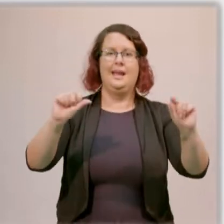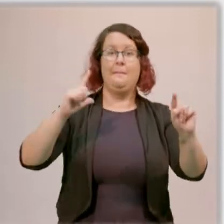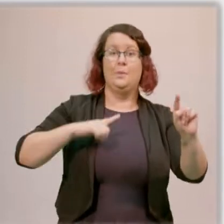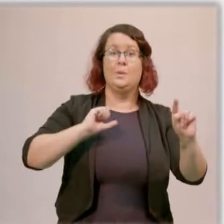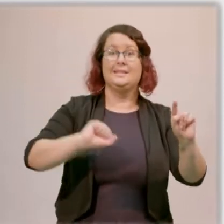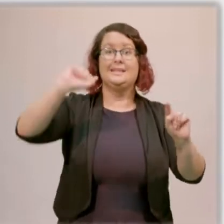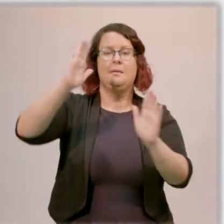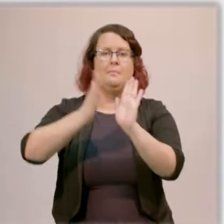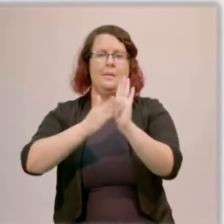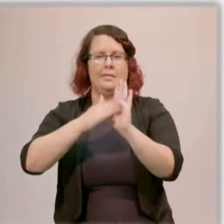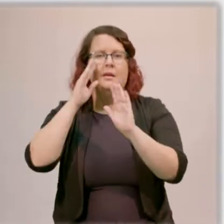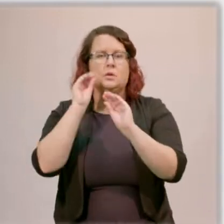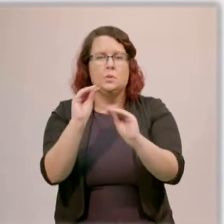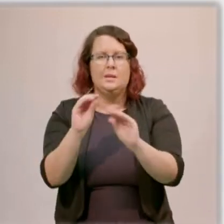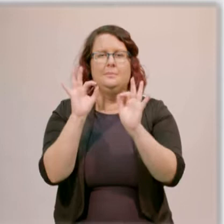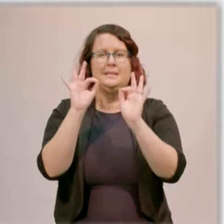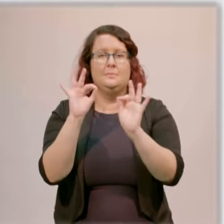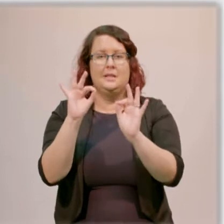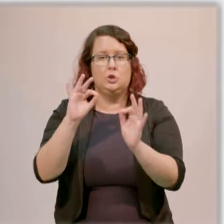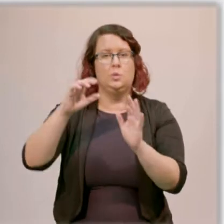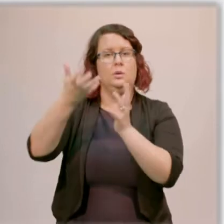"Because his mother taught him special recipes,"